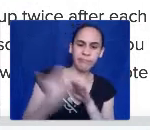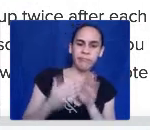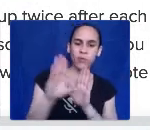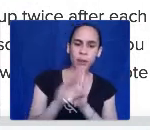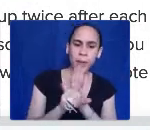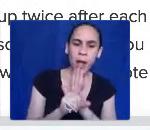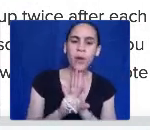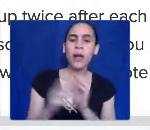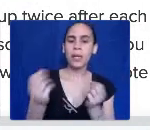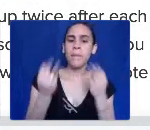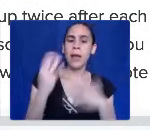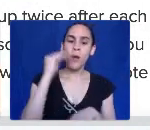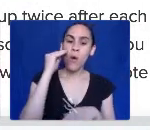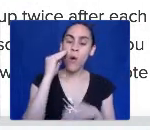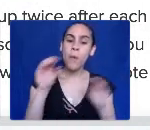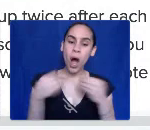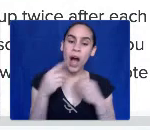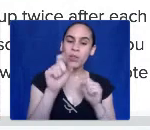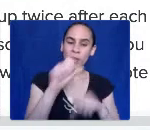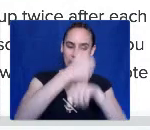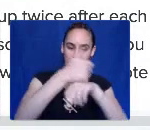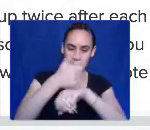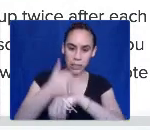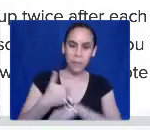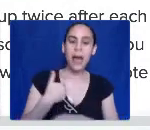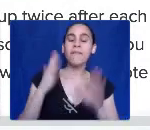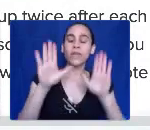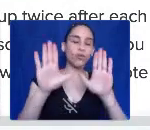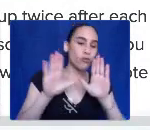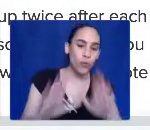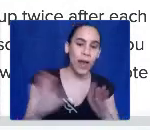home offices you can set up in a way where there's just uh you know really great kind of clean look